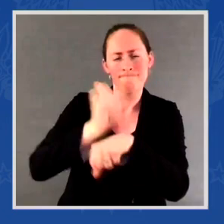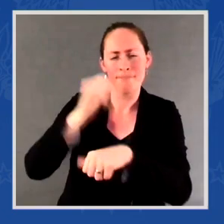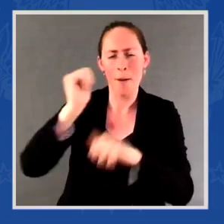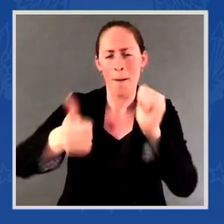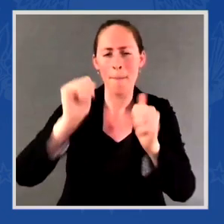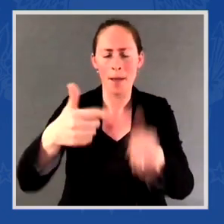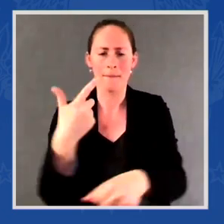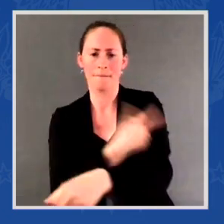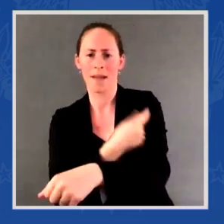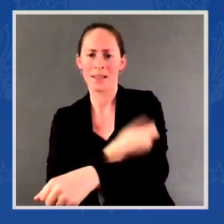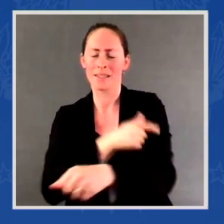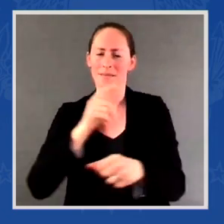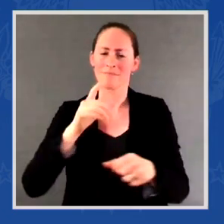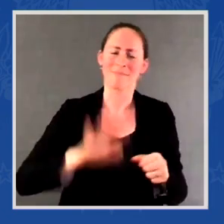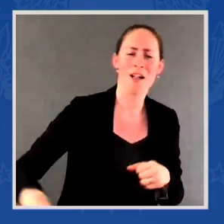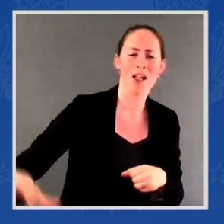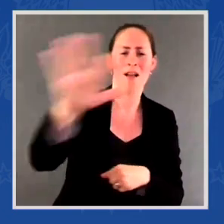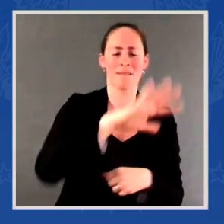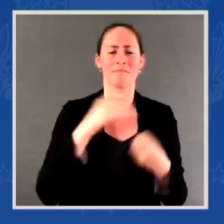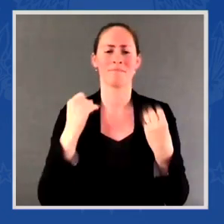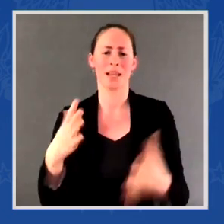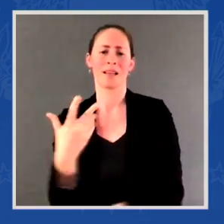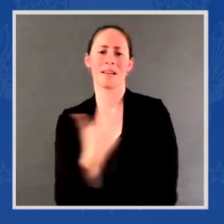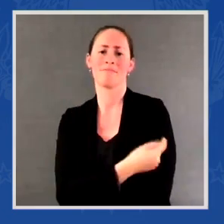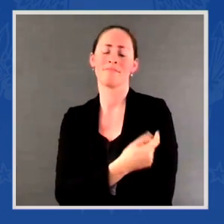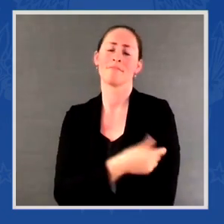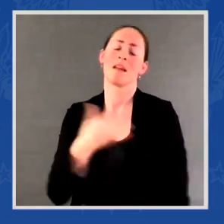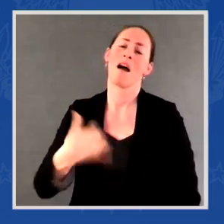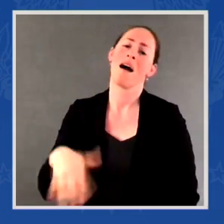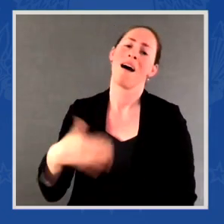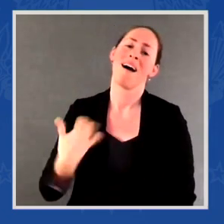Thank God for these vaccines.